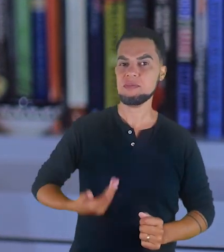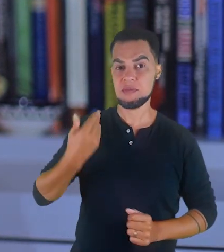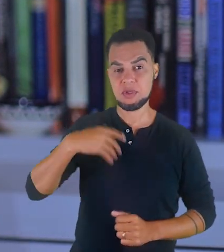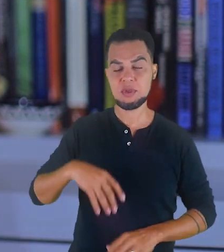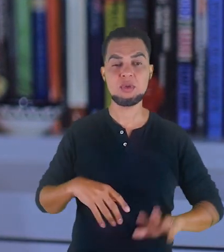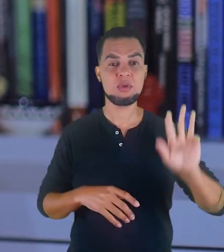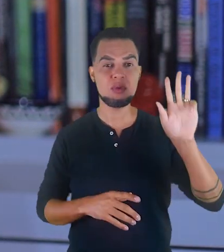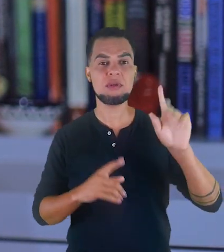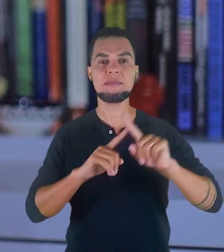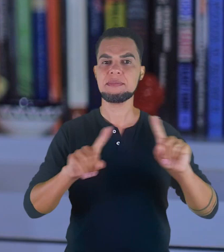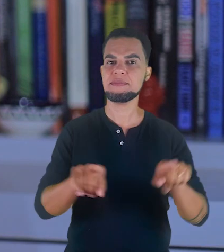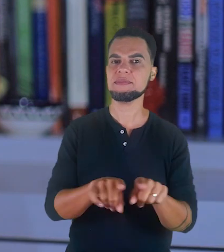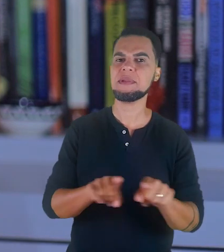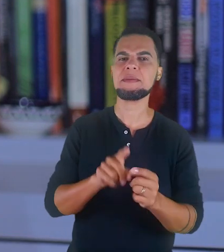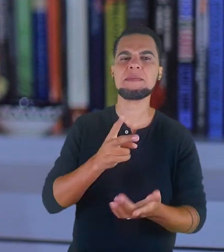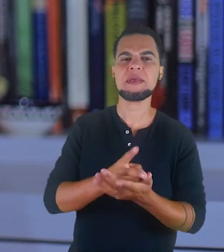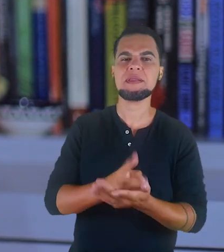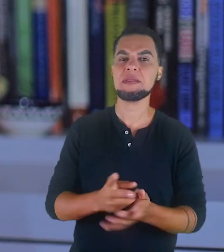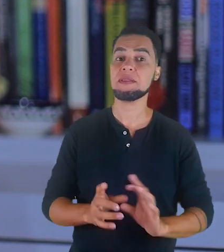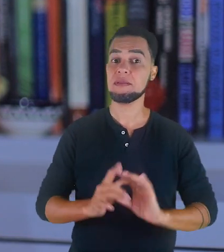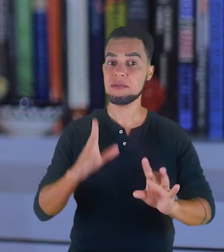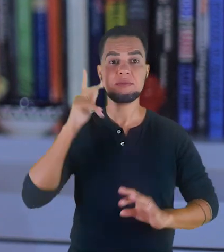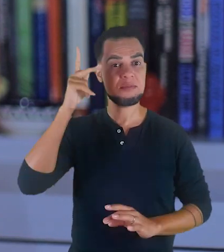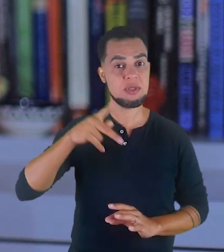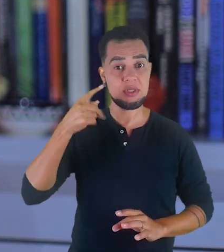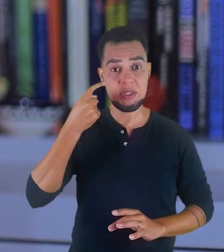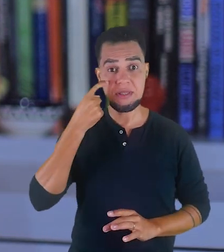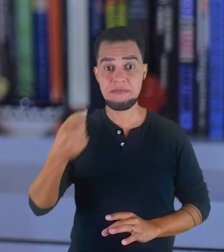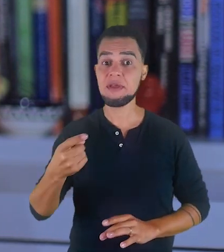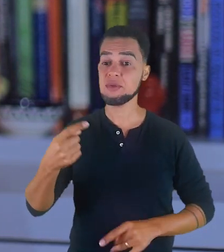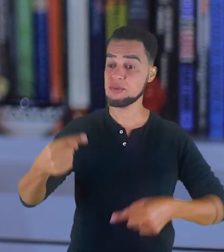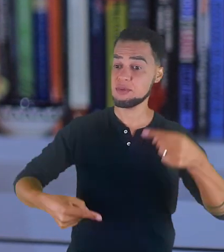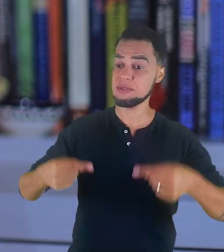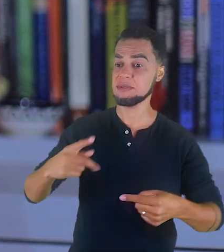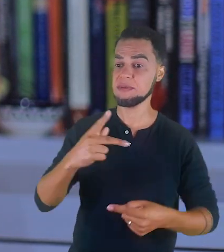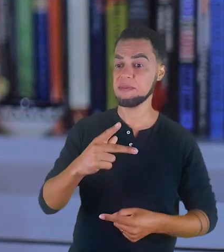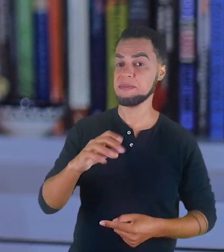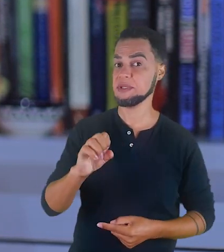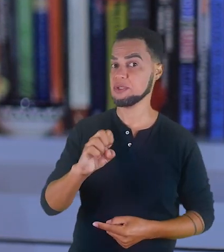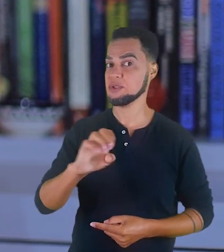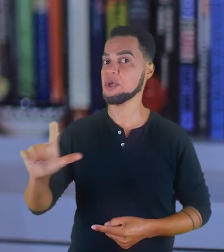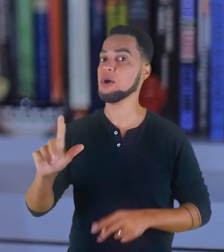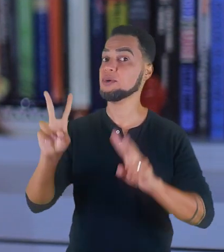while also maintaining our political independence is. We have seen discussions, for example, by the PSOL regarding this,